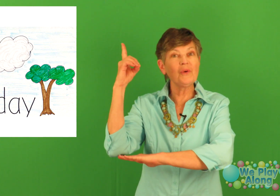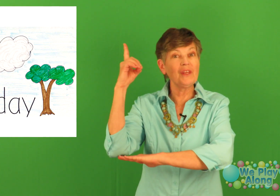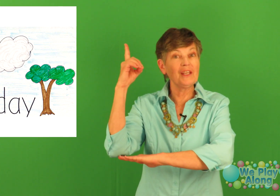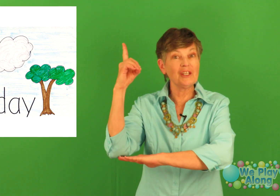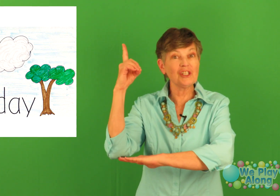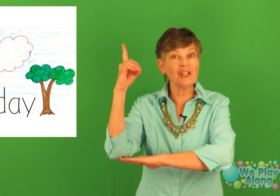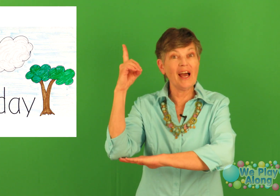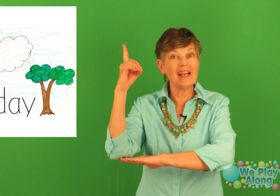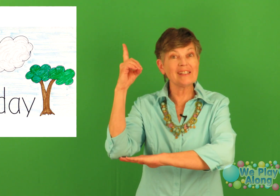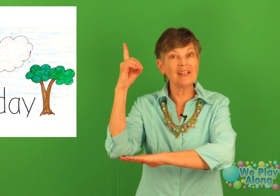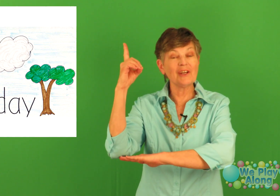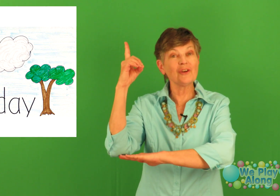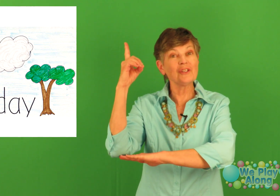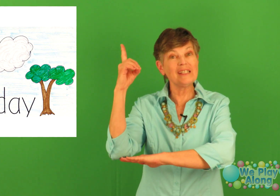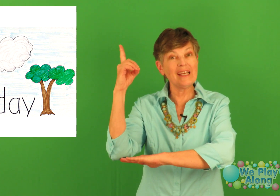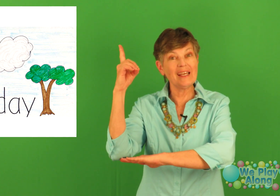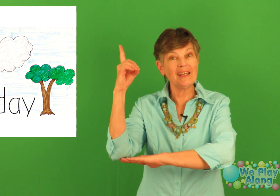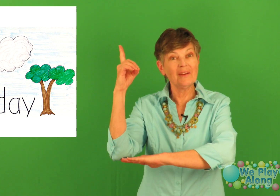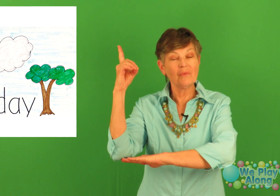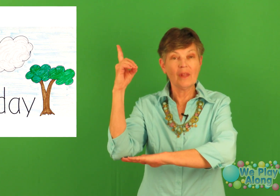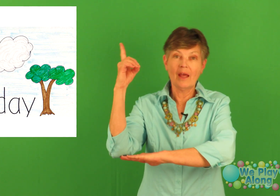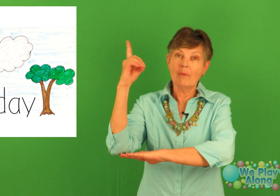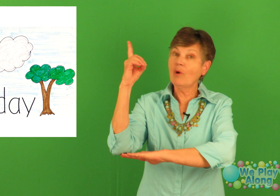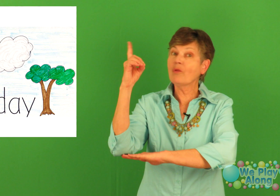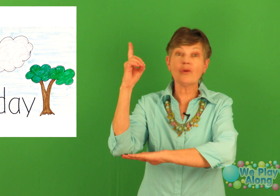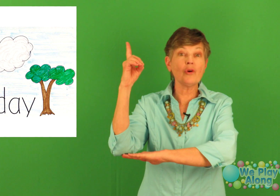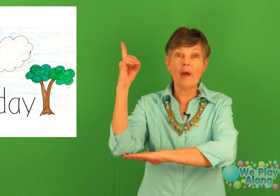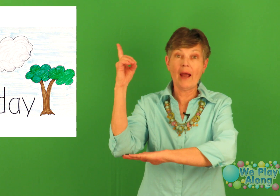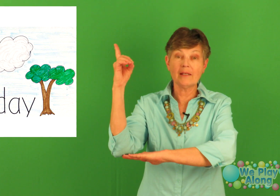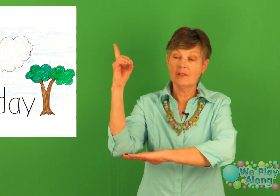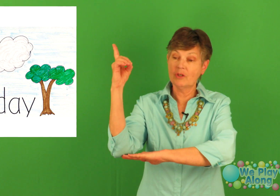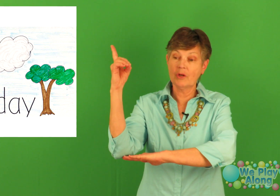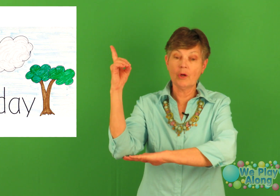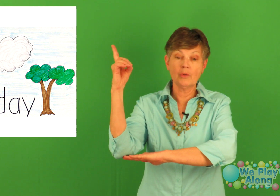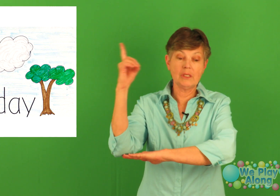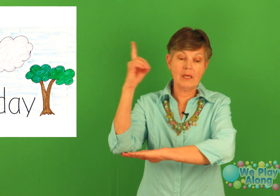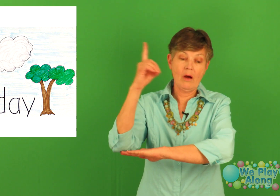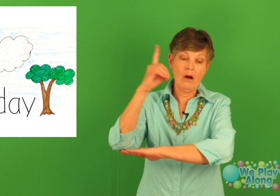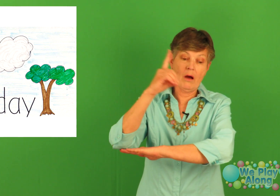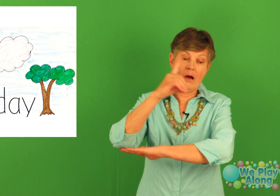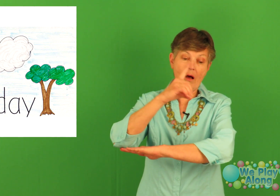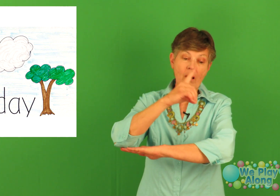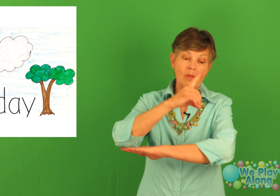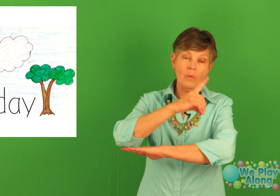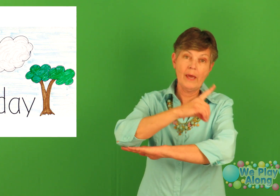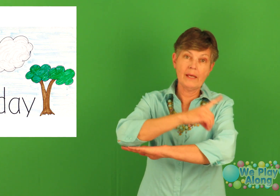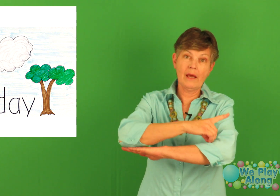with the initialized letter D both are correct so you can go D all the way down